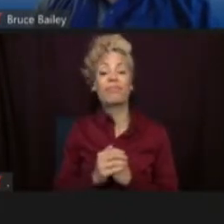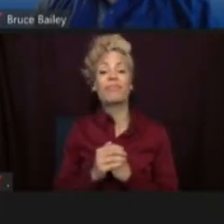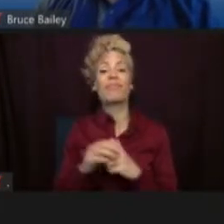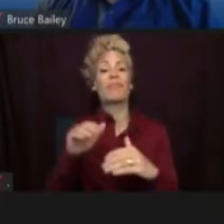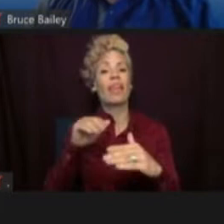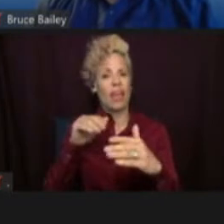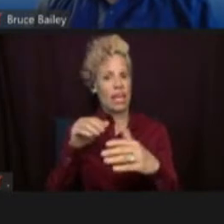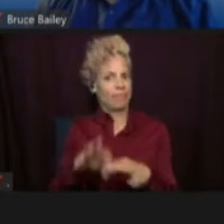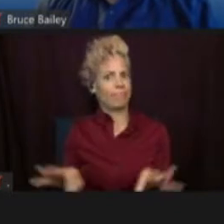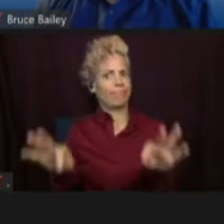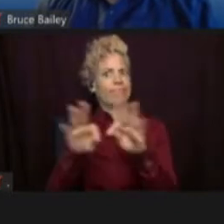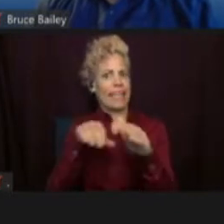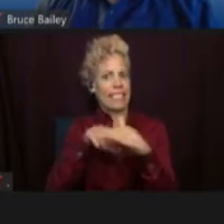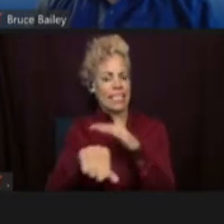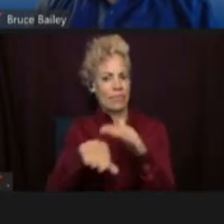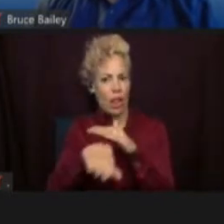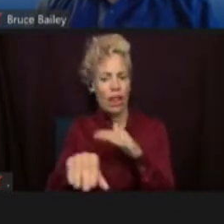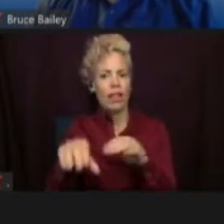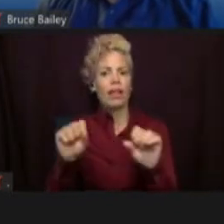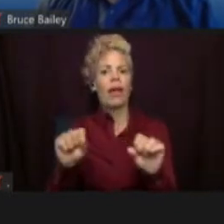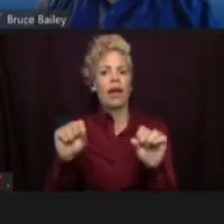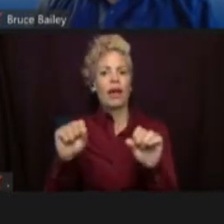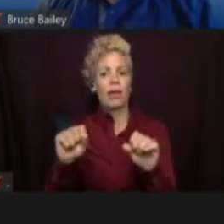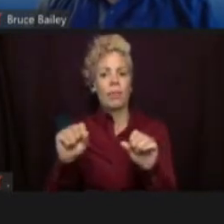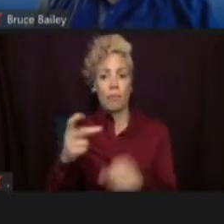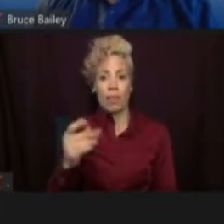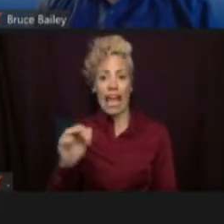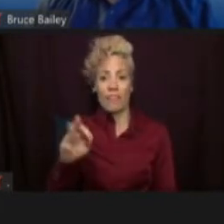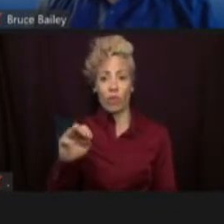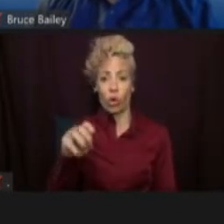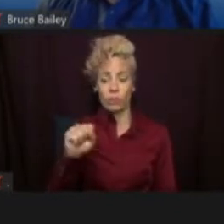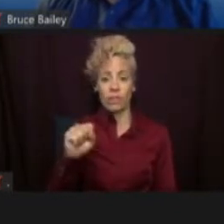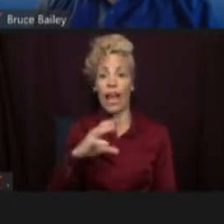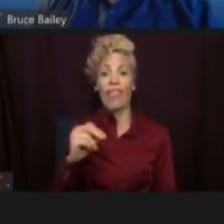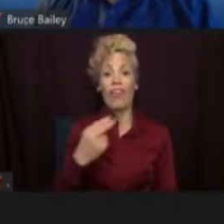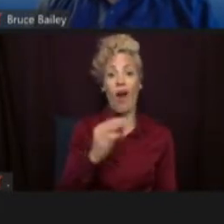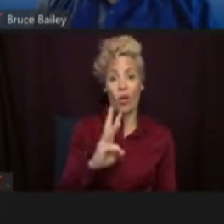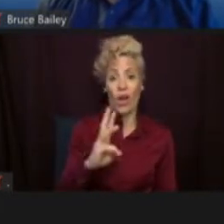and their associated hardware, software and policies.